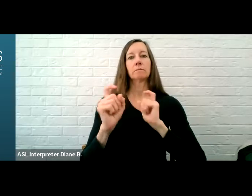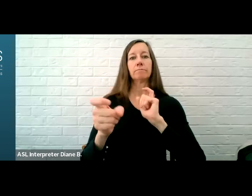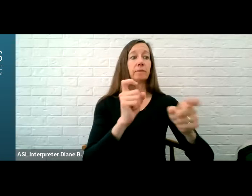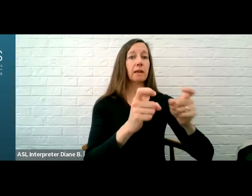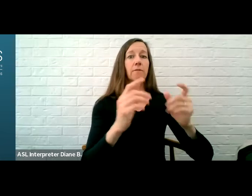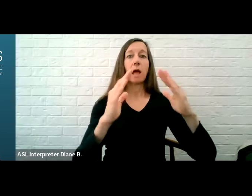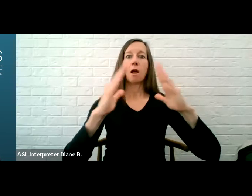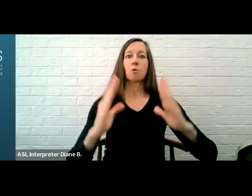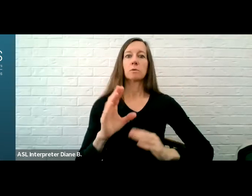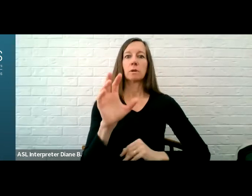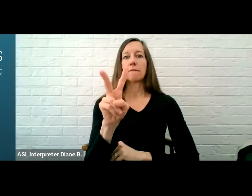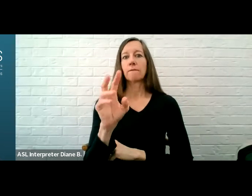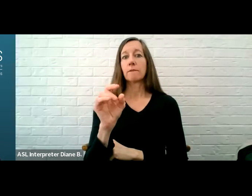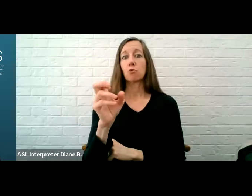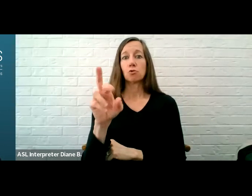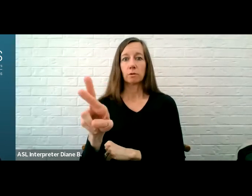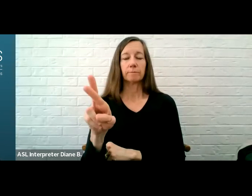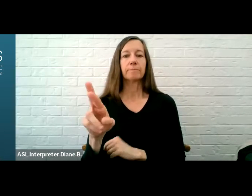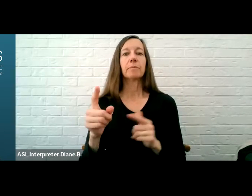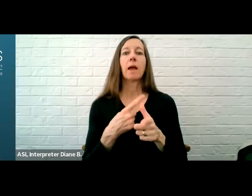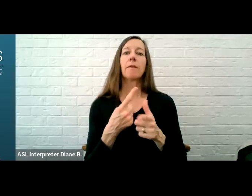know building the relationships so that individuals can access those resources